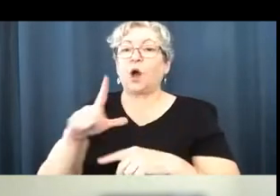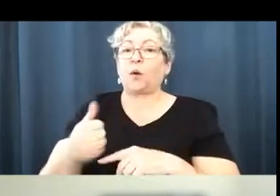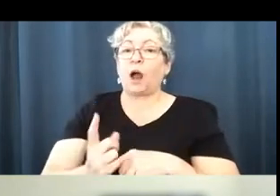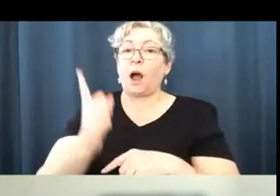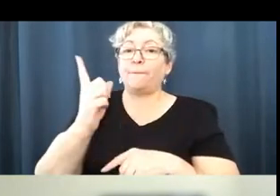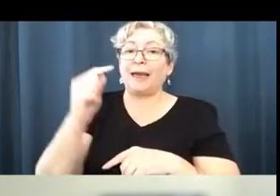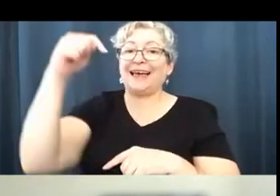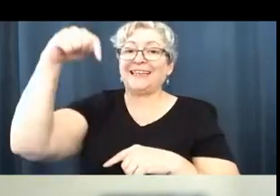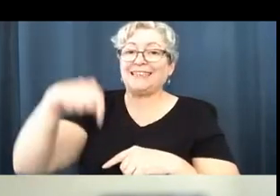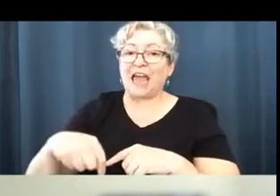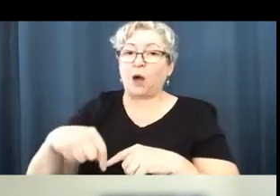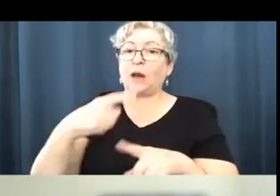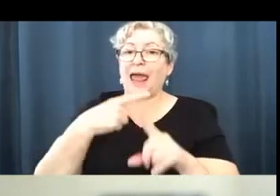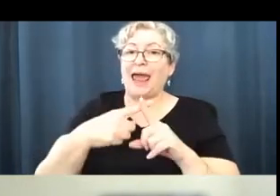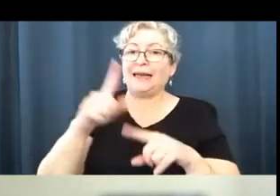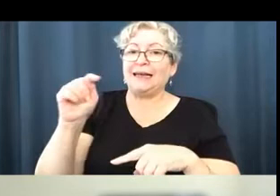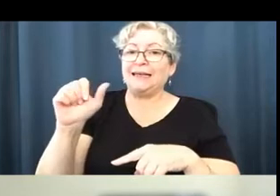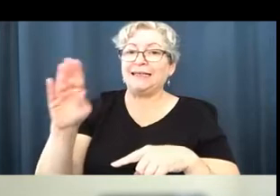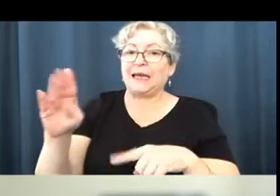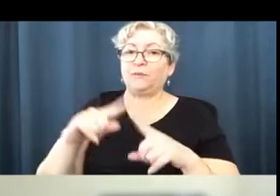and the tab key to move around the interface